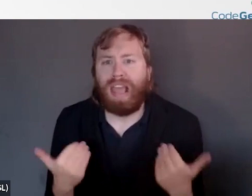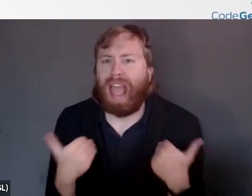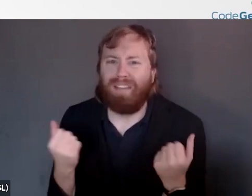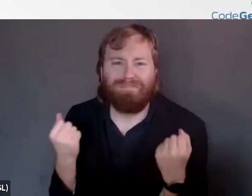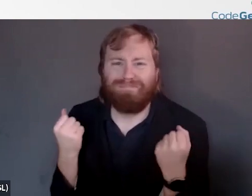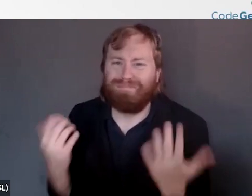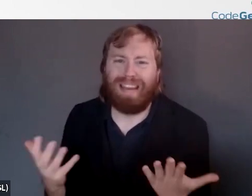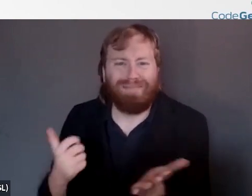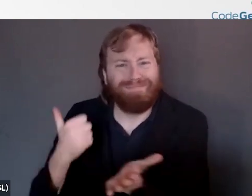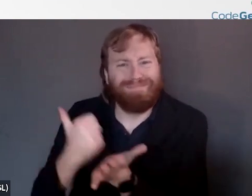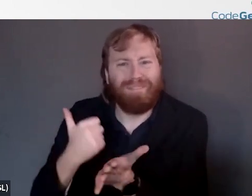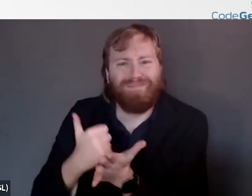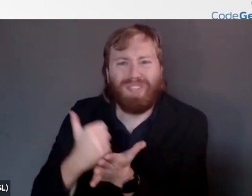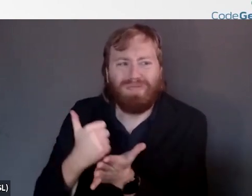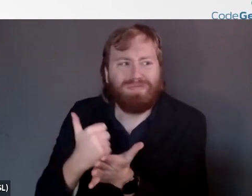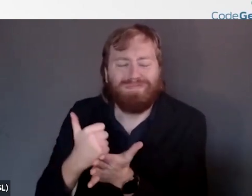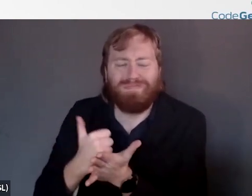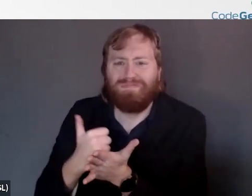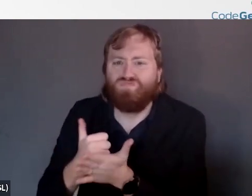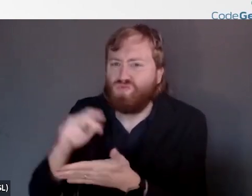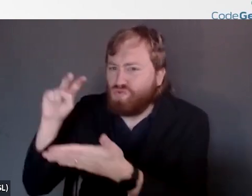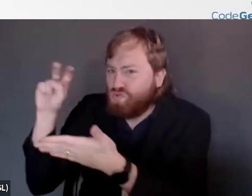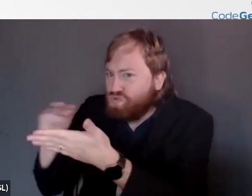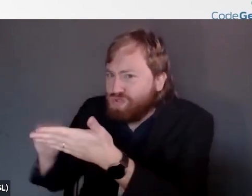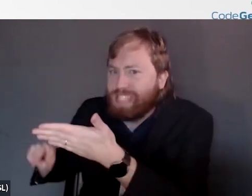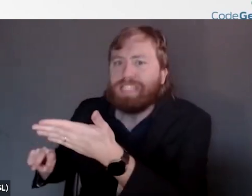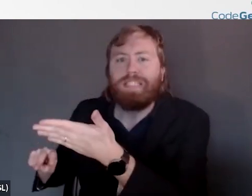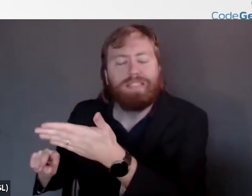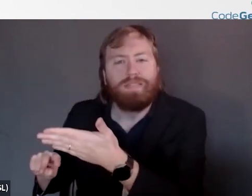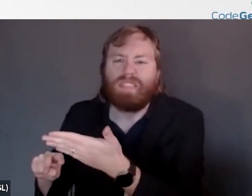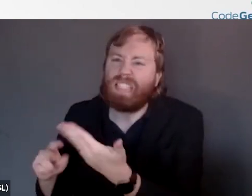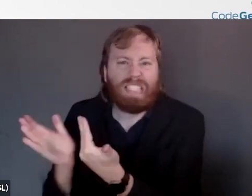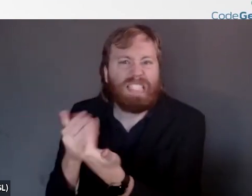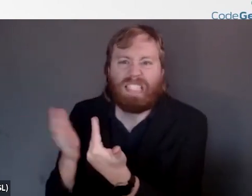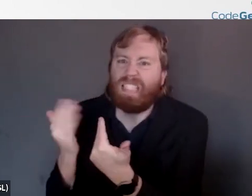I encourage all of you to try it out on your websites and any website out there.